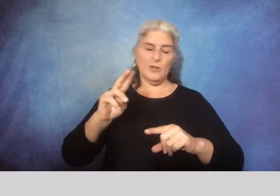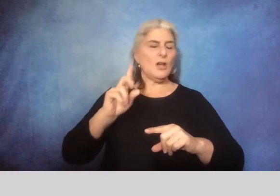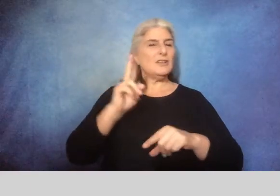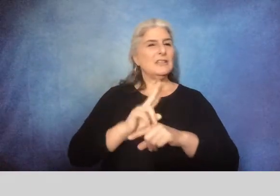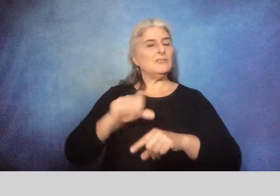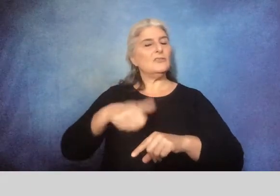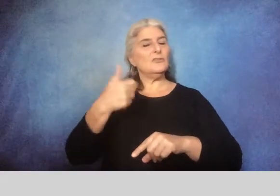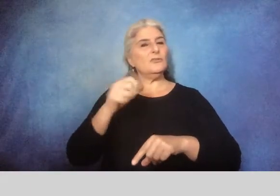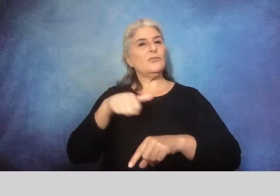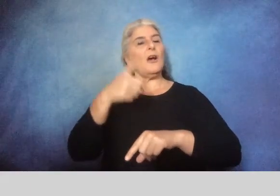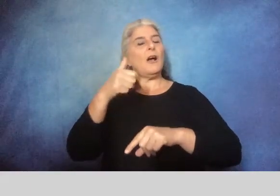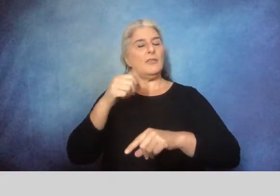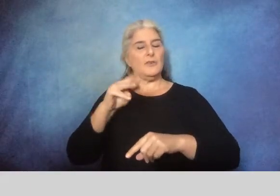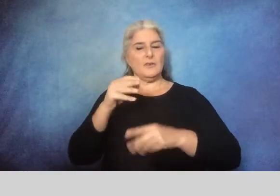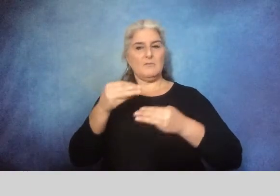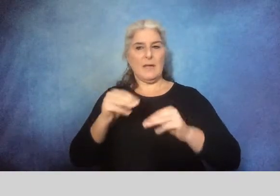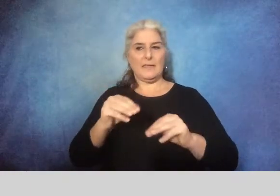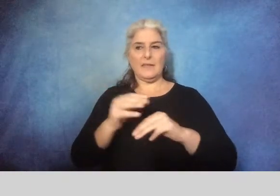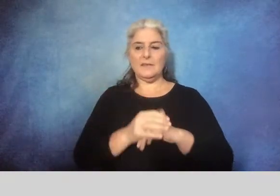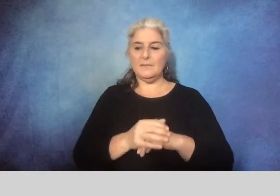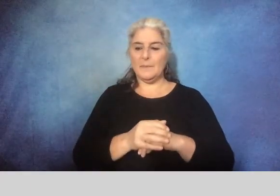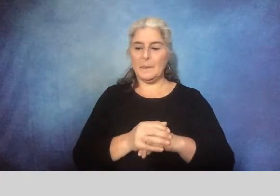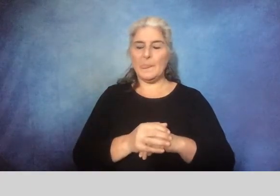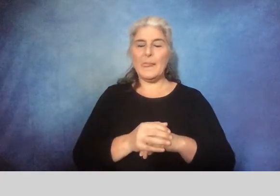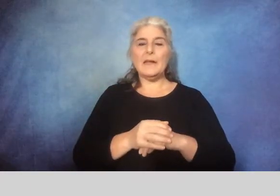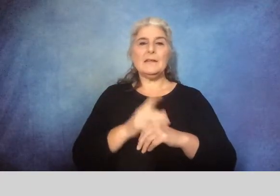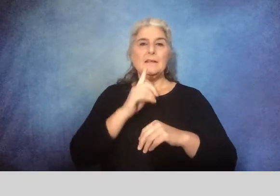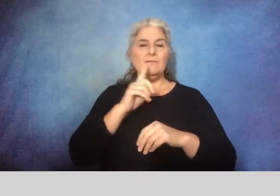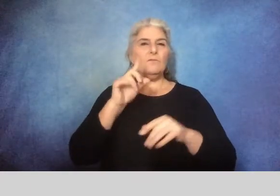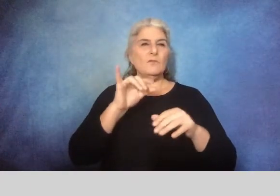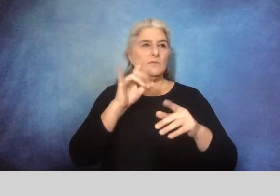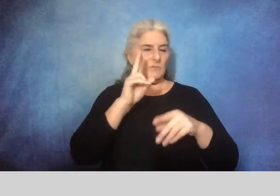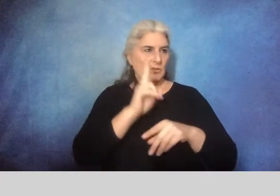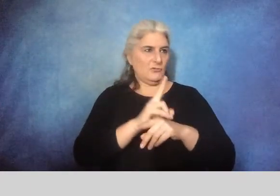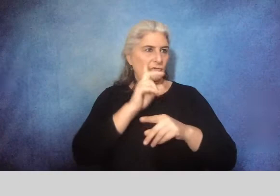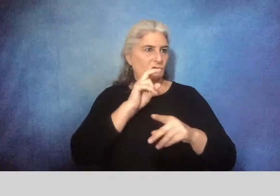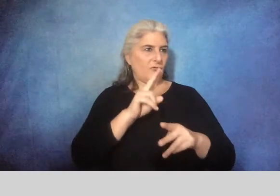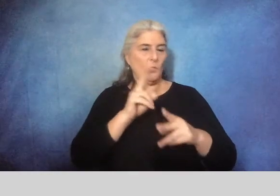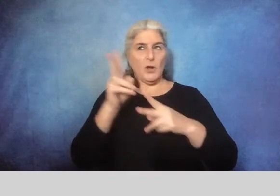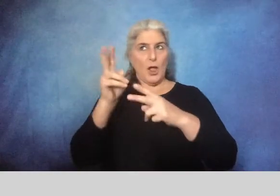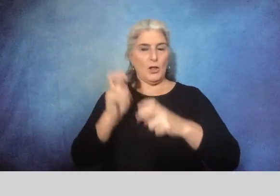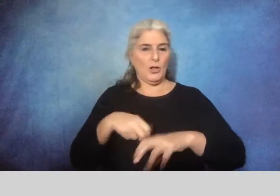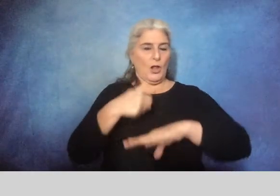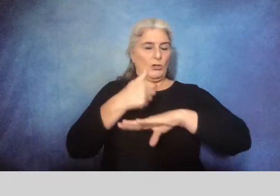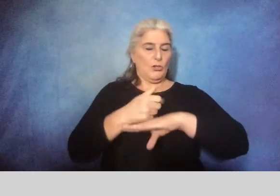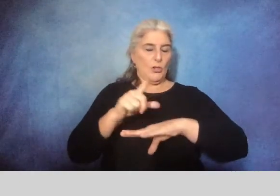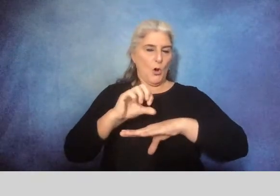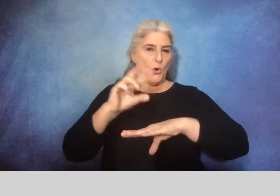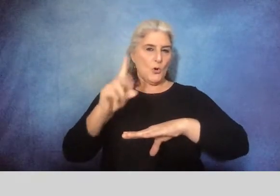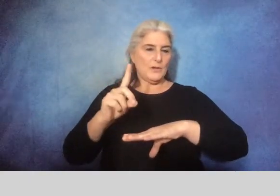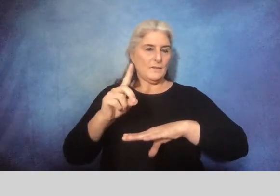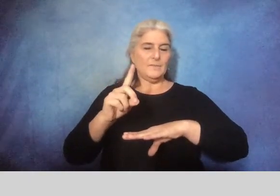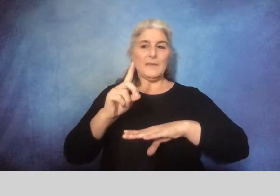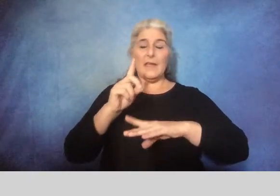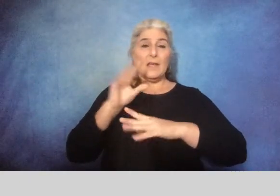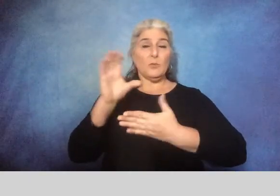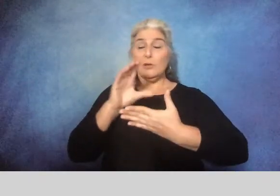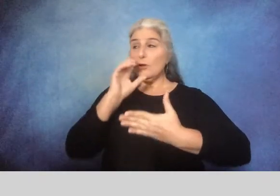load_setuptools_entrypoints with the same project name. So this will look into the Python file and load all the entry points